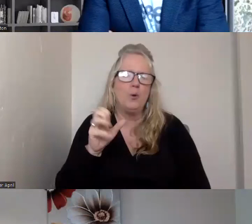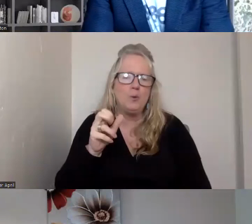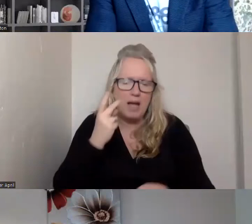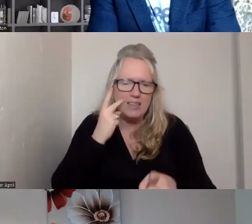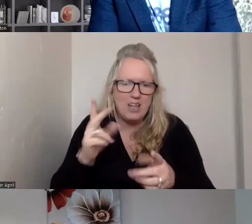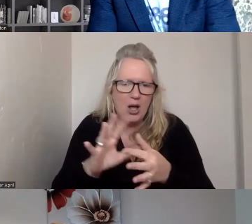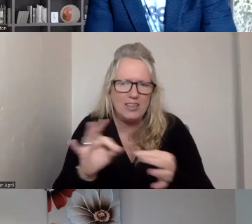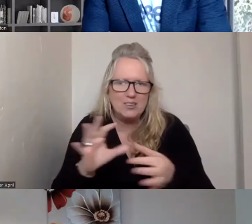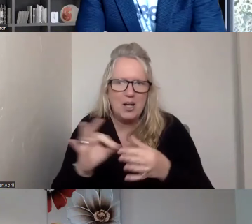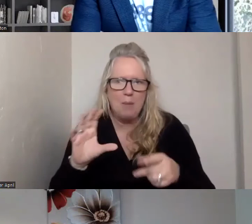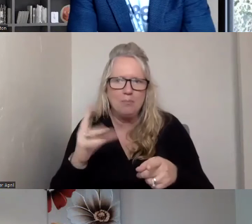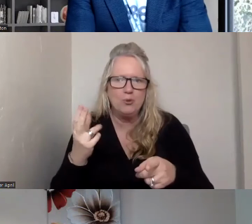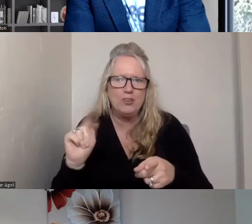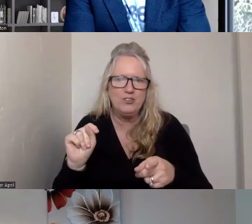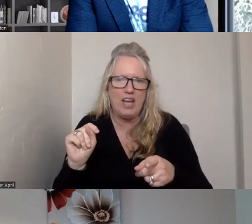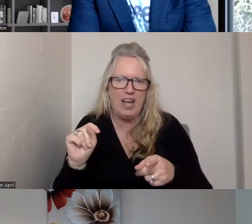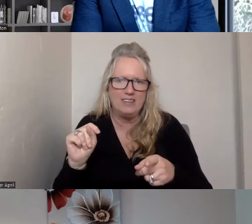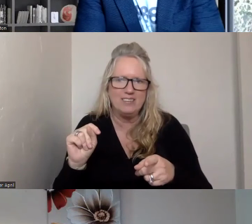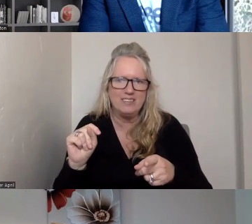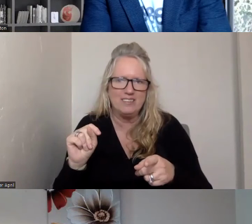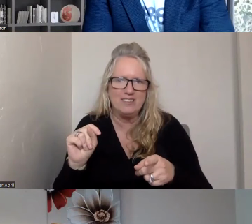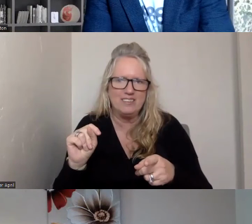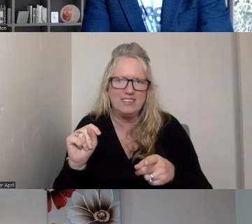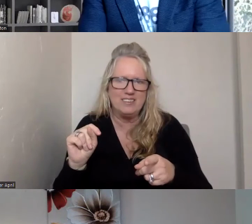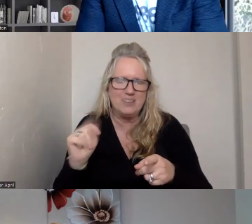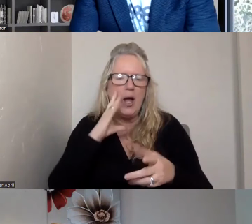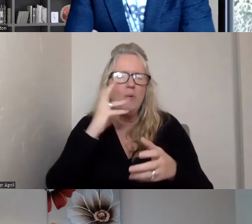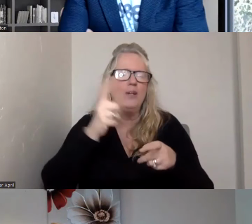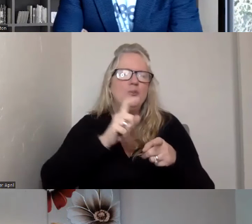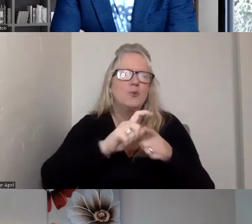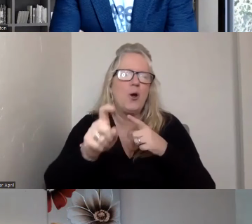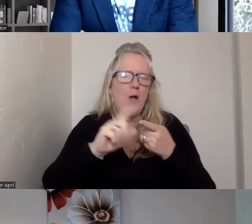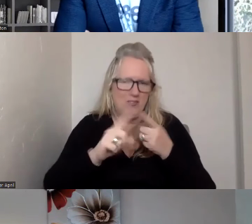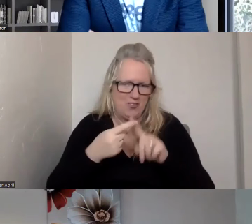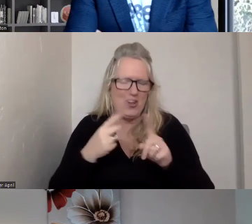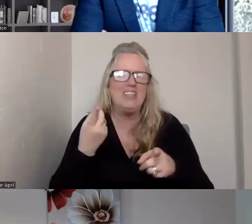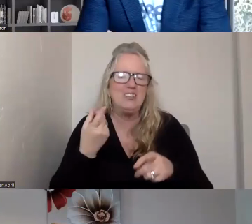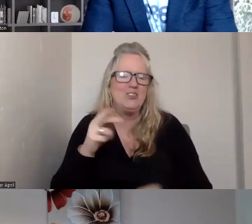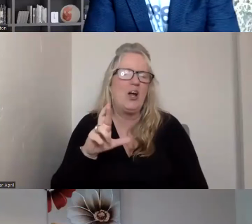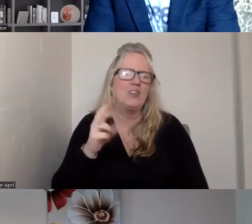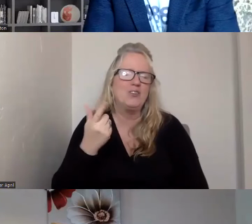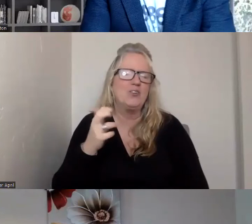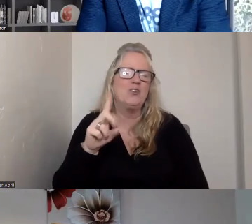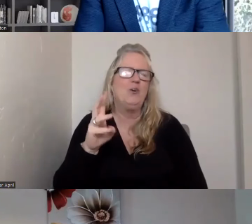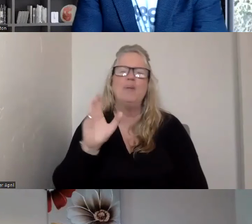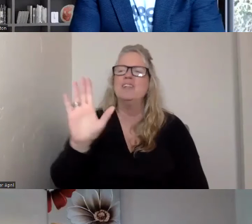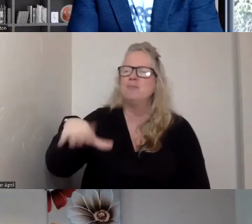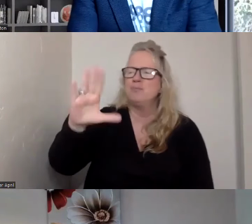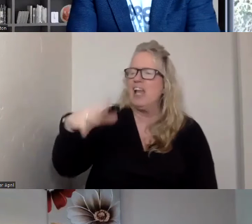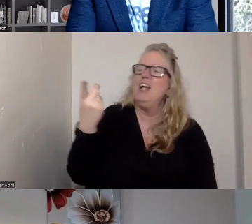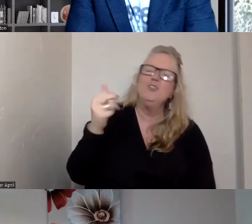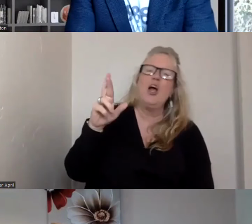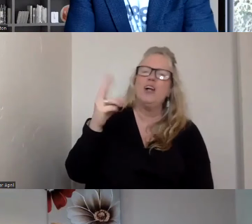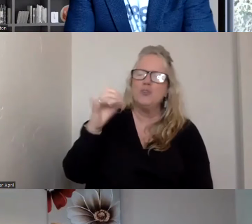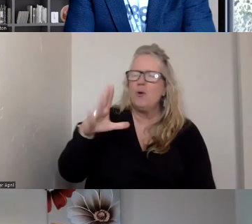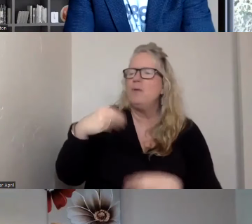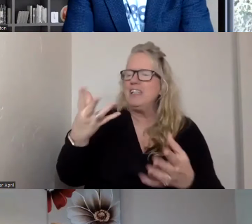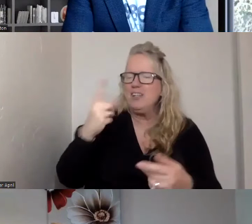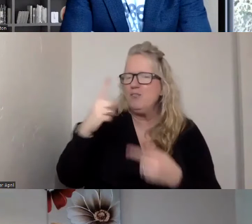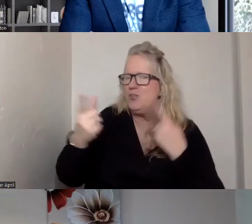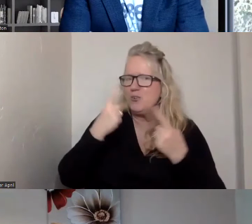THE CHAT AND I WOULD LOVE TO CALL ON HIM. >>: DOCTOR GOLDMAN, YOU SAID YOU THOUGHT